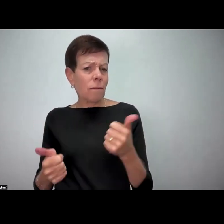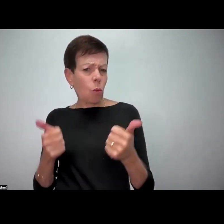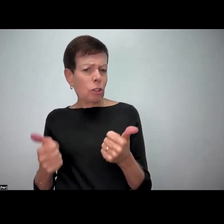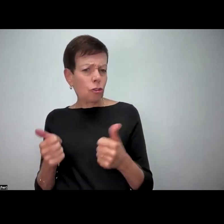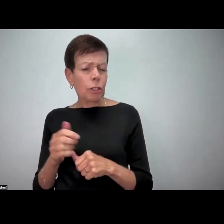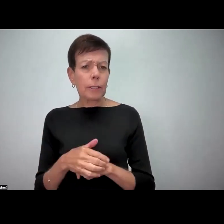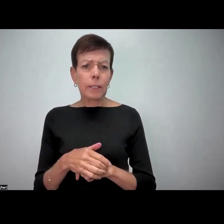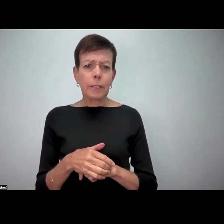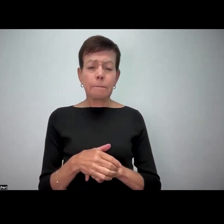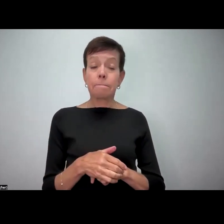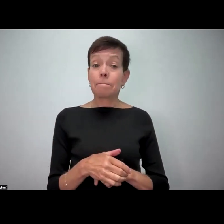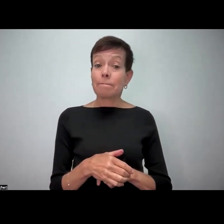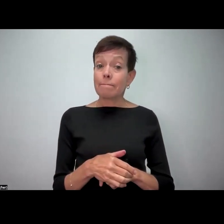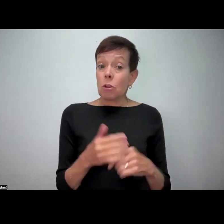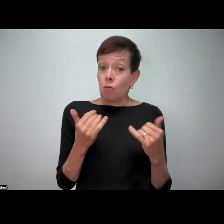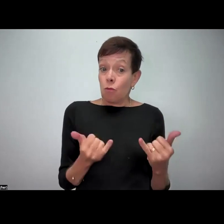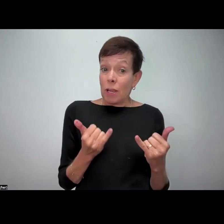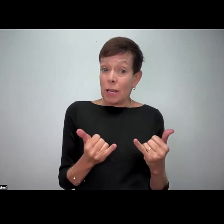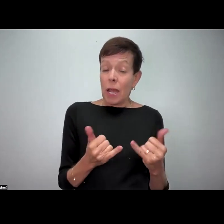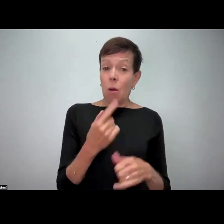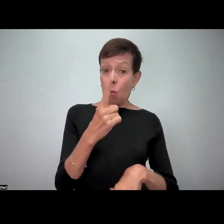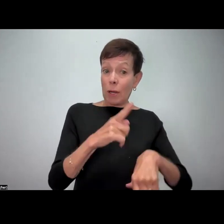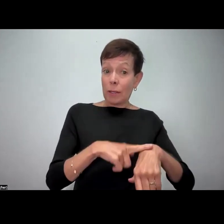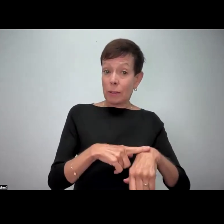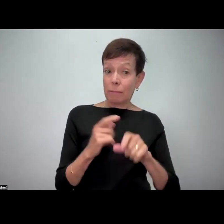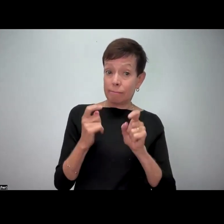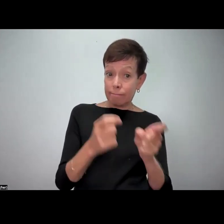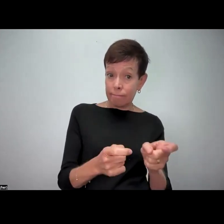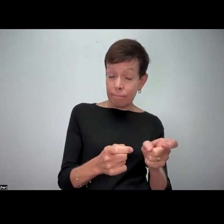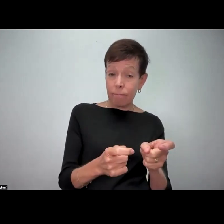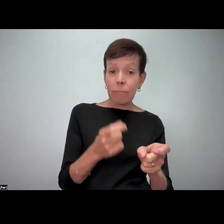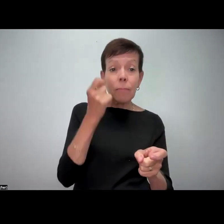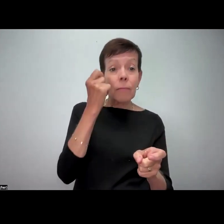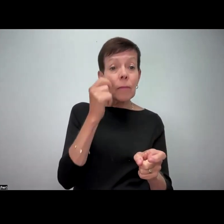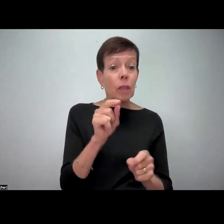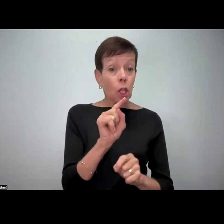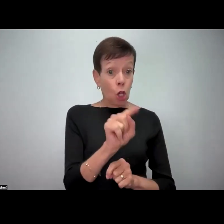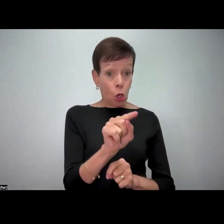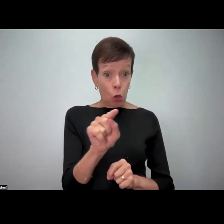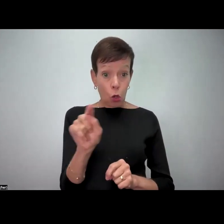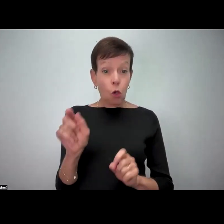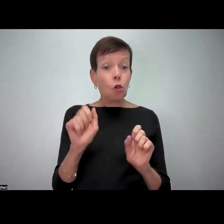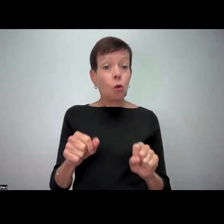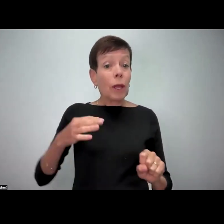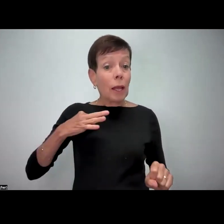a one-time grant, but you can apply every year if you want to do a project every year. If your